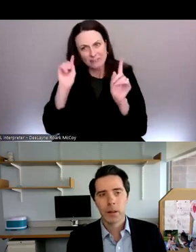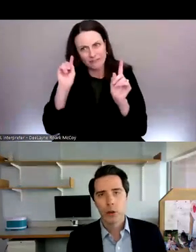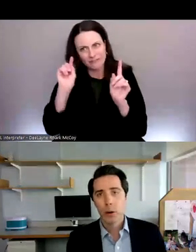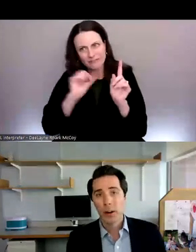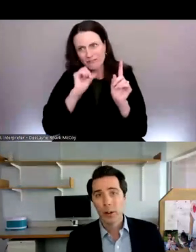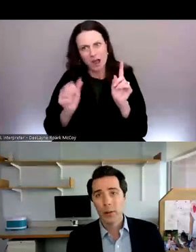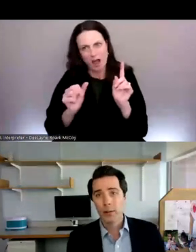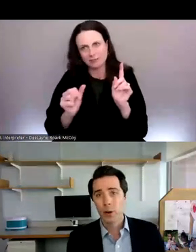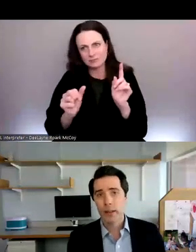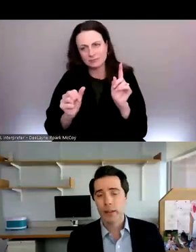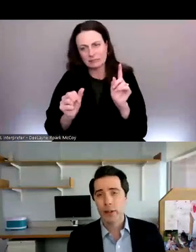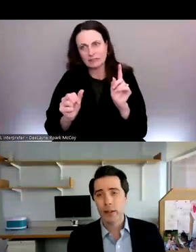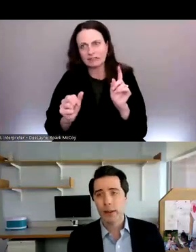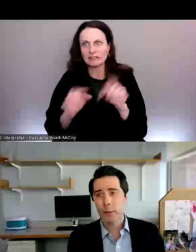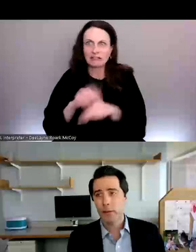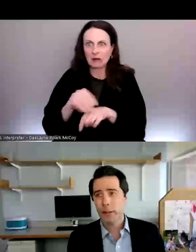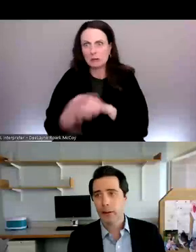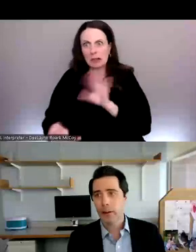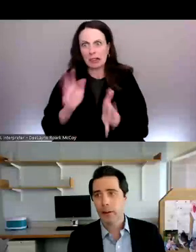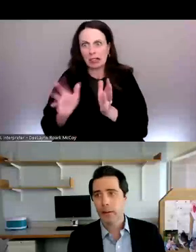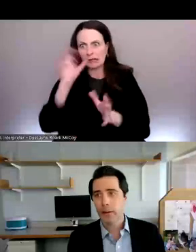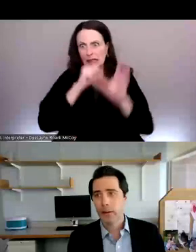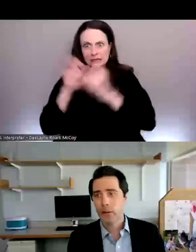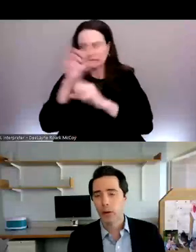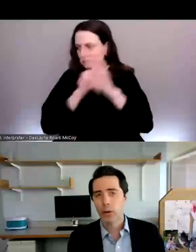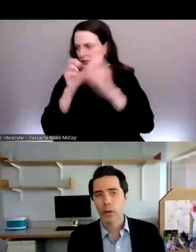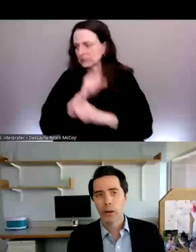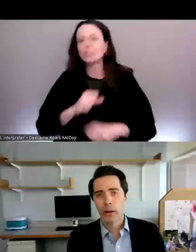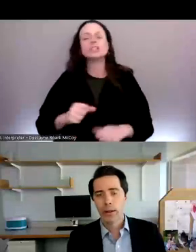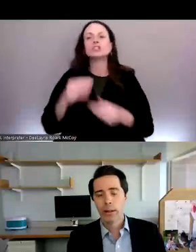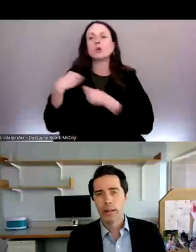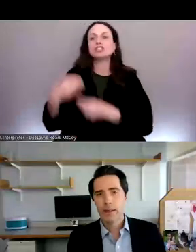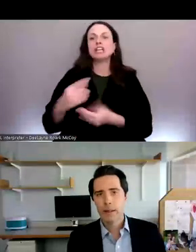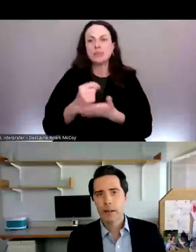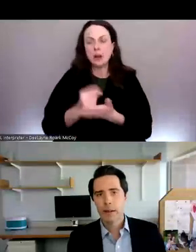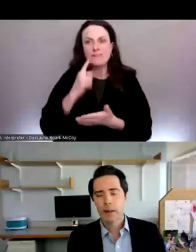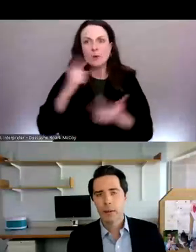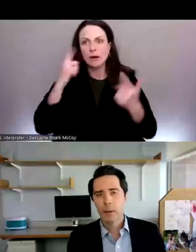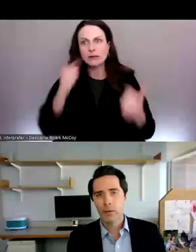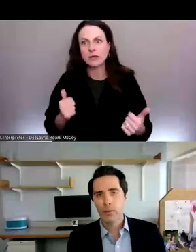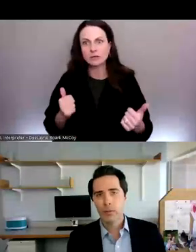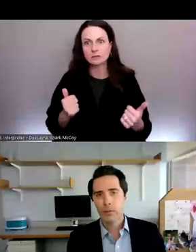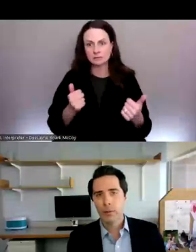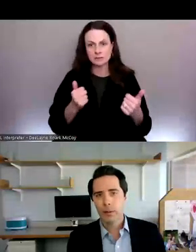so another reason why is gene therapy